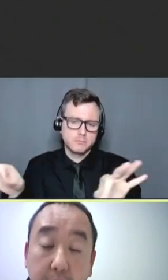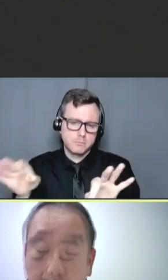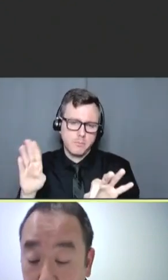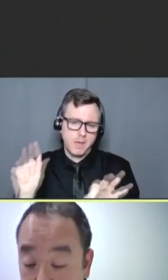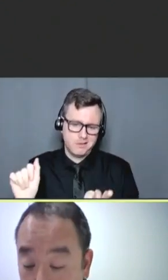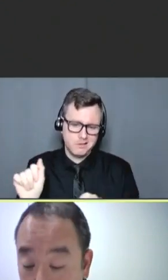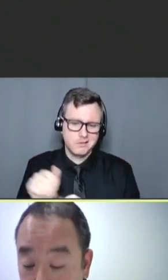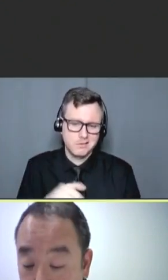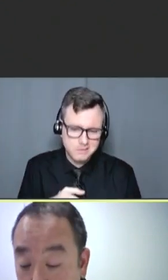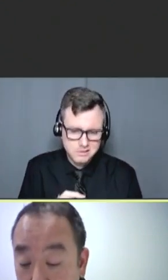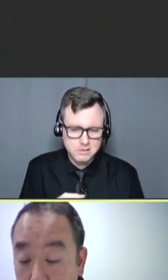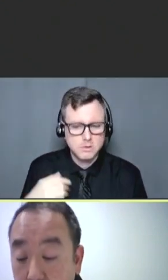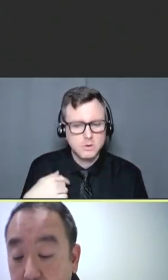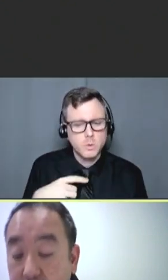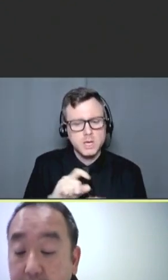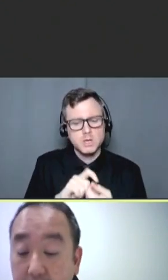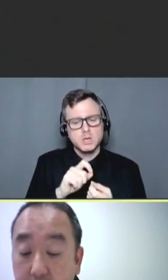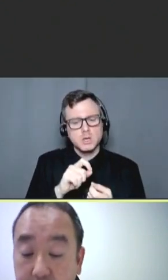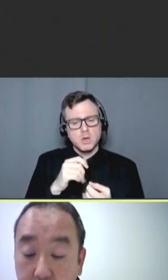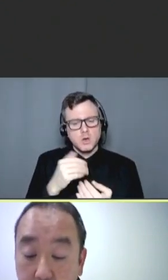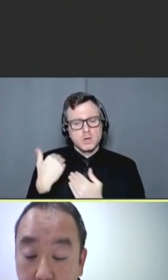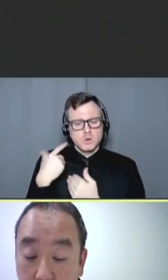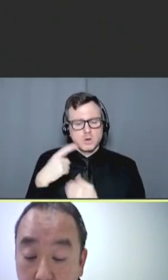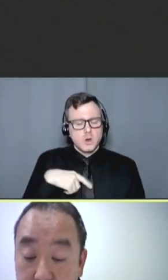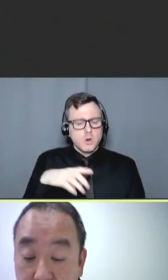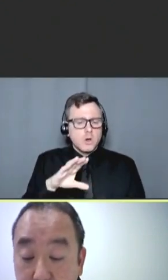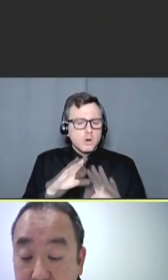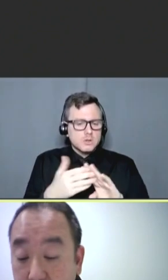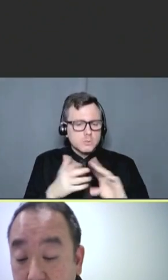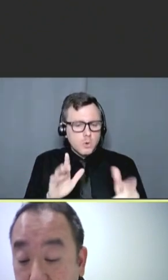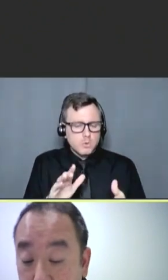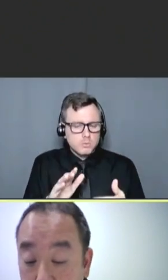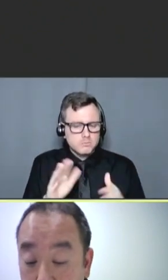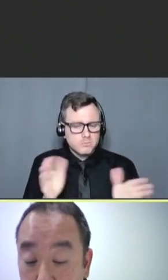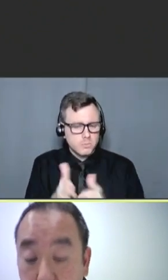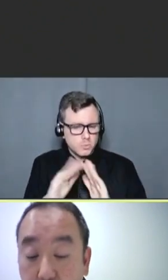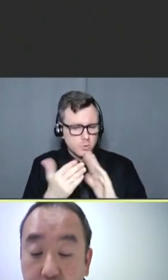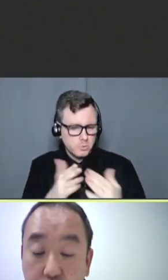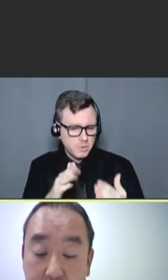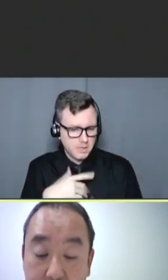[unintelligible]. The family health center, which is depicted in this slide, was built in 2018,